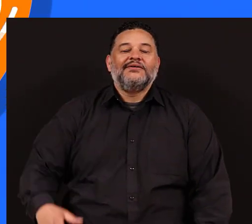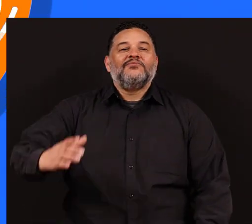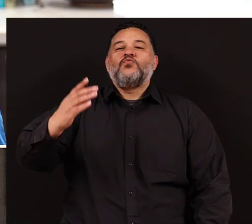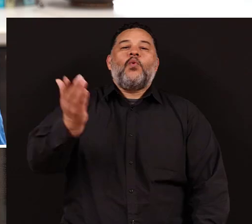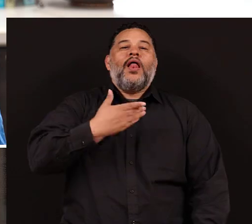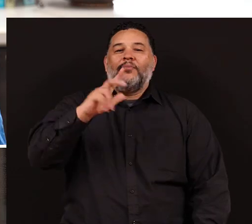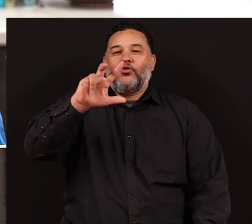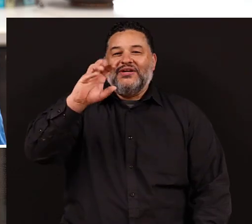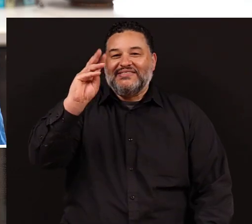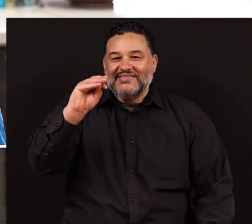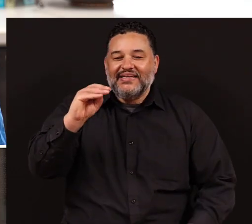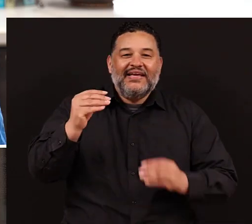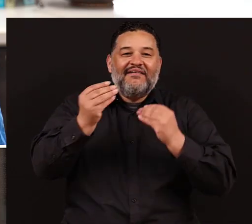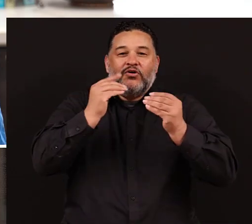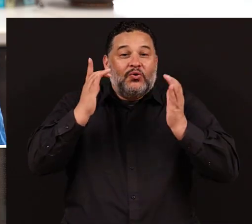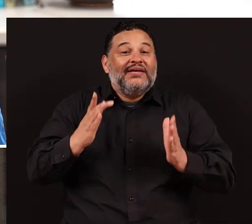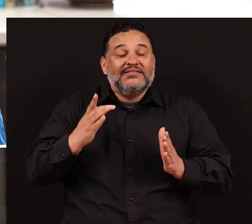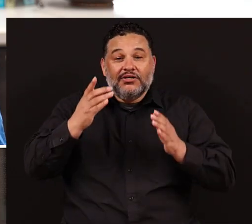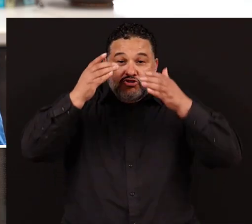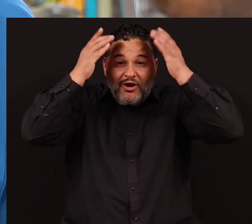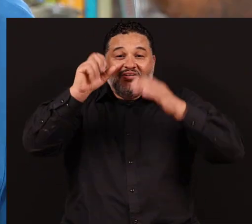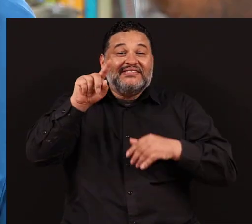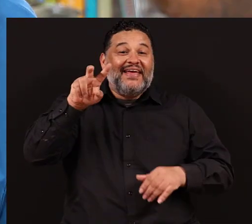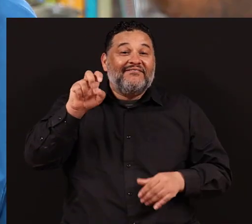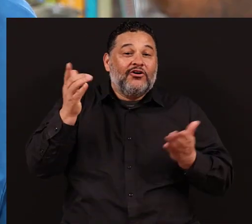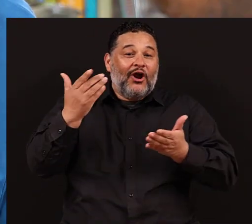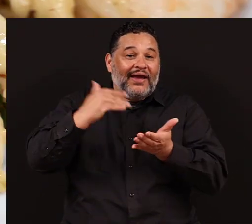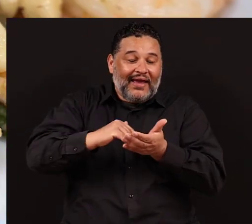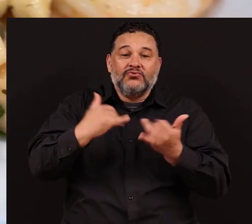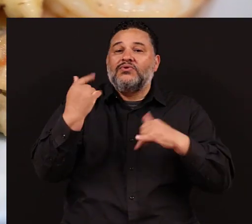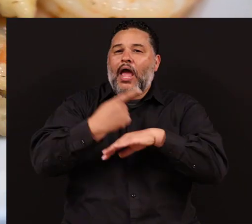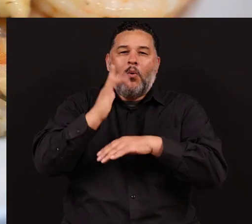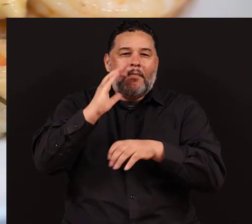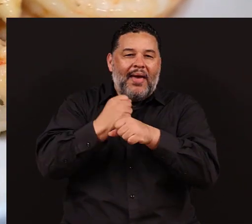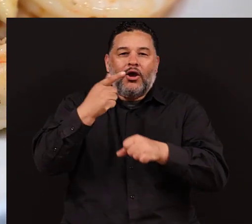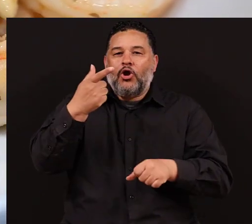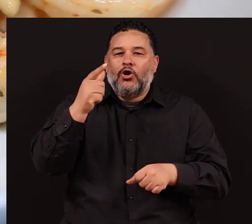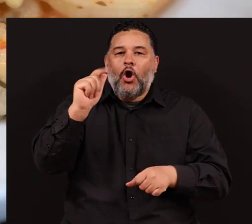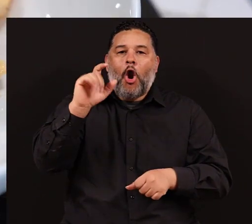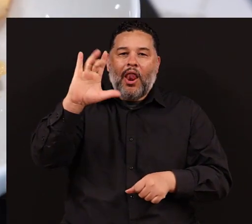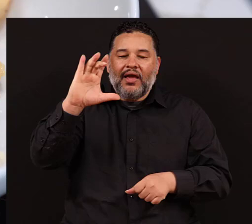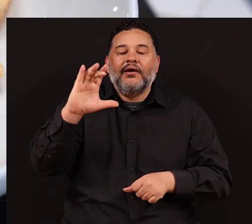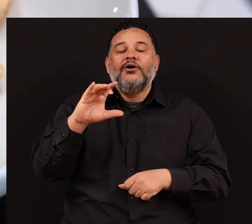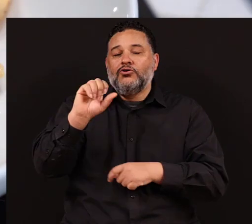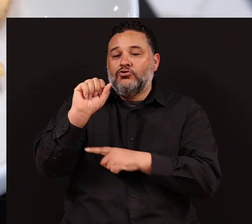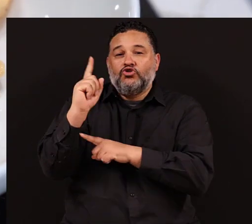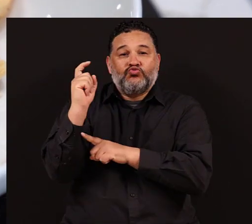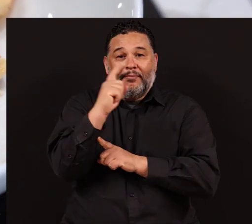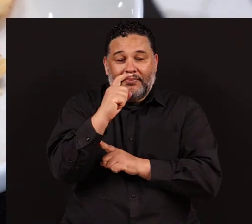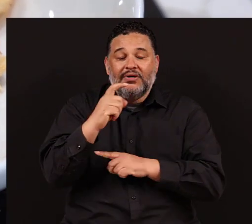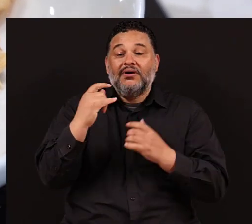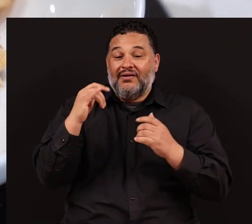Welcome, 360 Foodies. Chef Steve here again, and today we're gonna be making garlic shrimp. This recipe is very adaptable